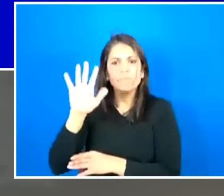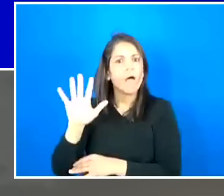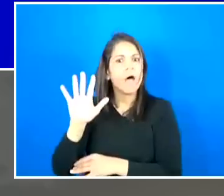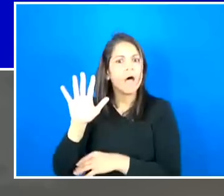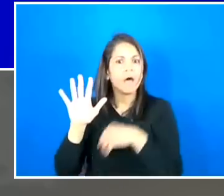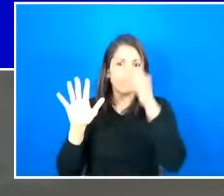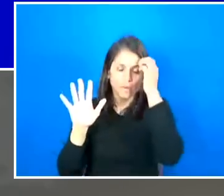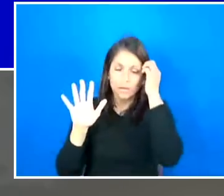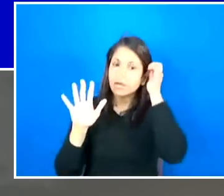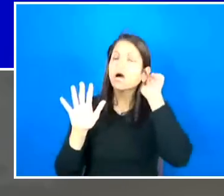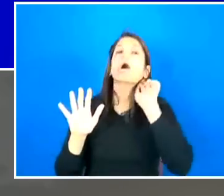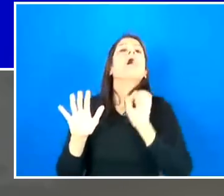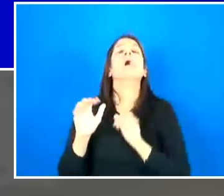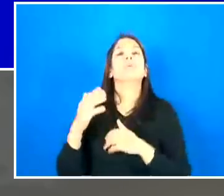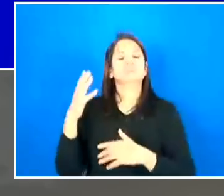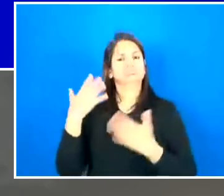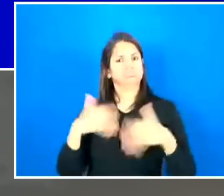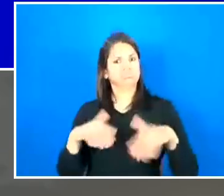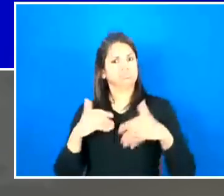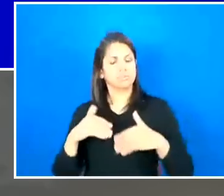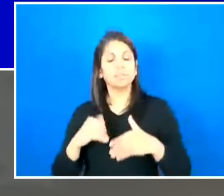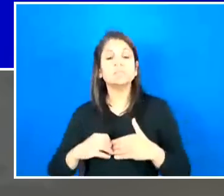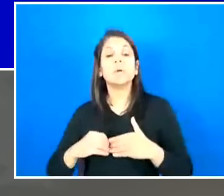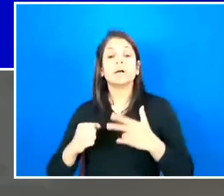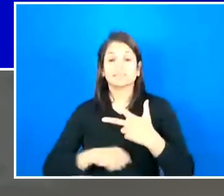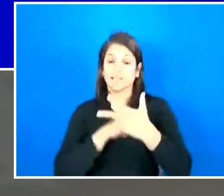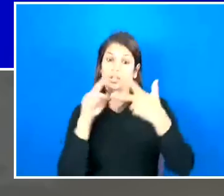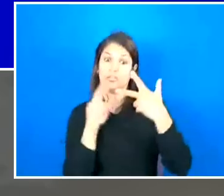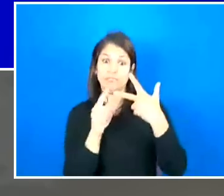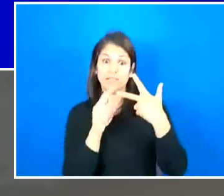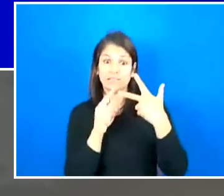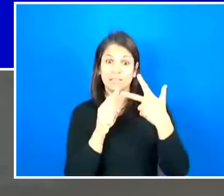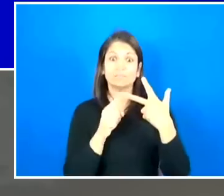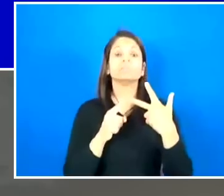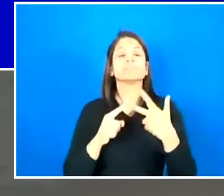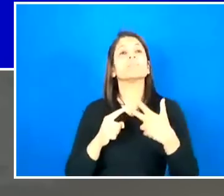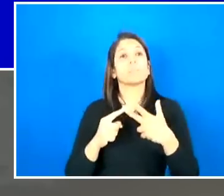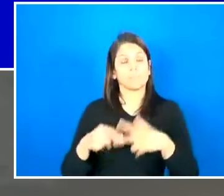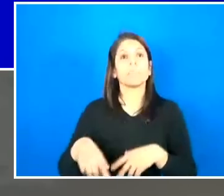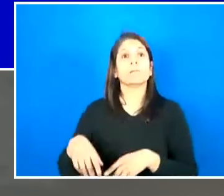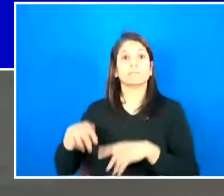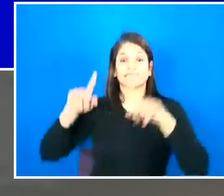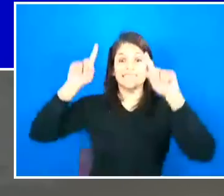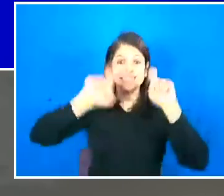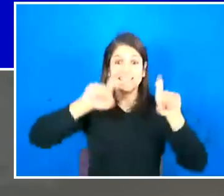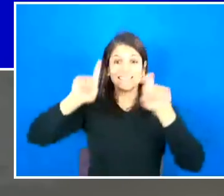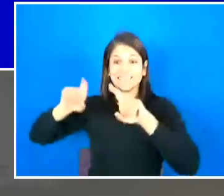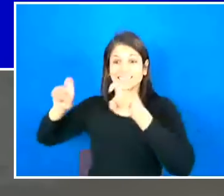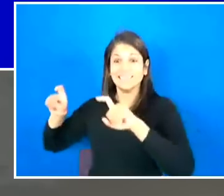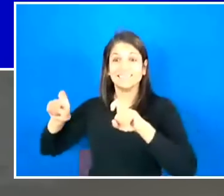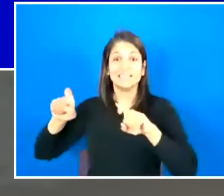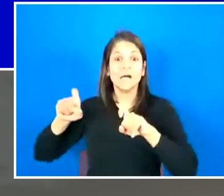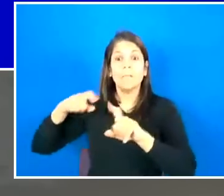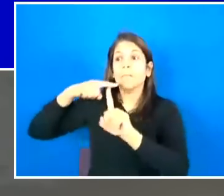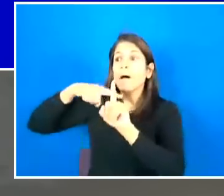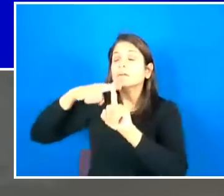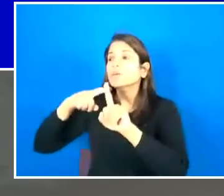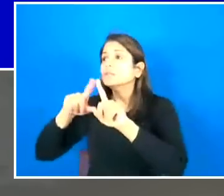WENT DOWN FROM 756 TO 745.